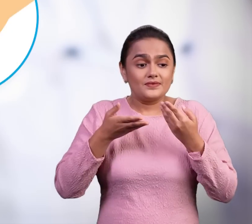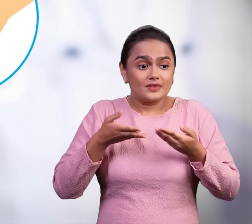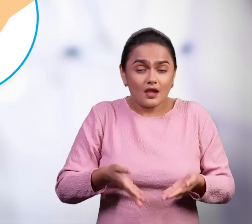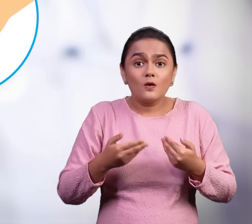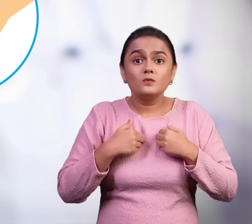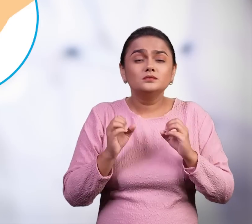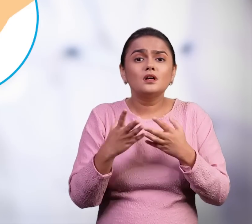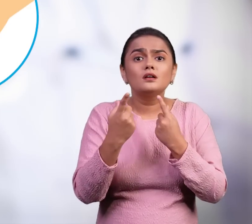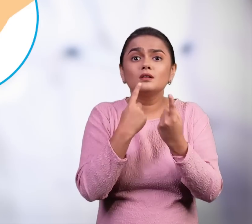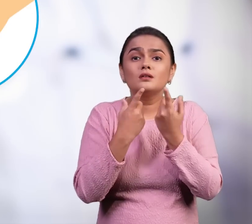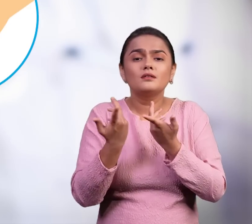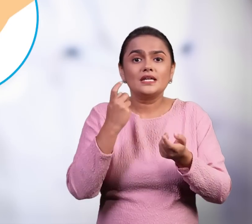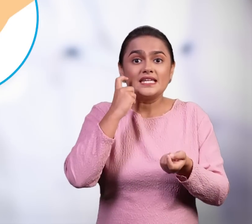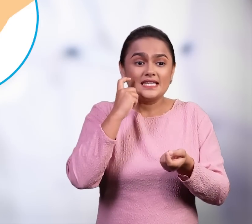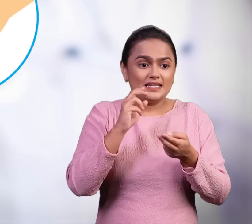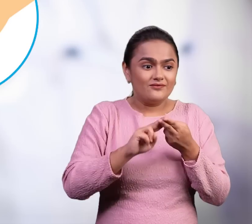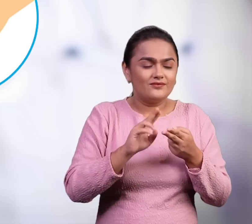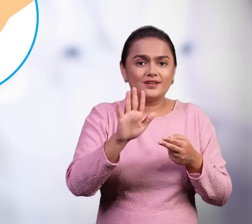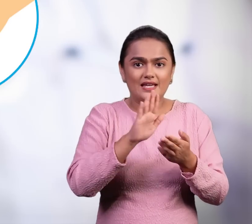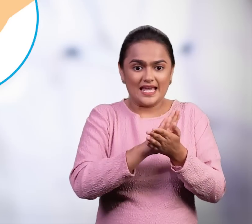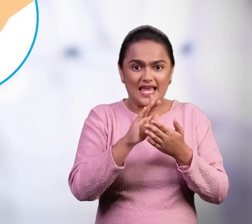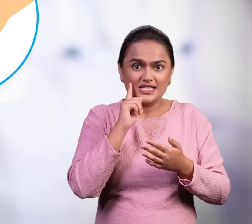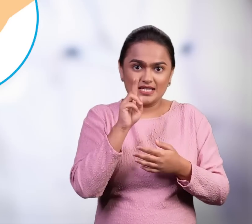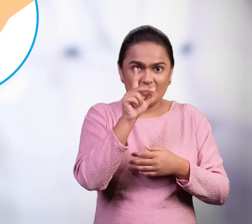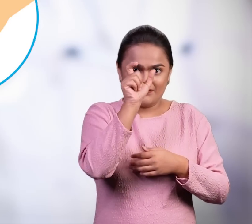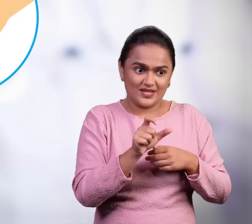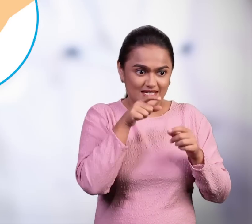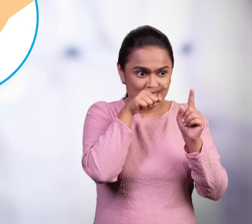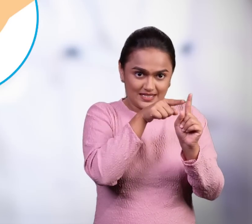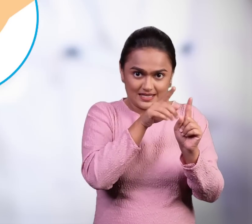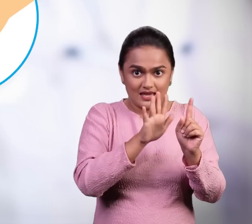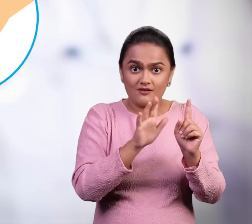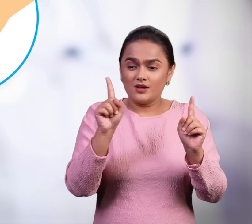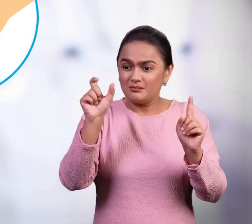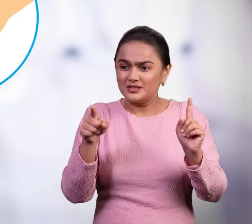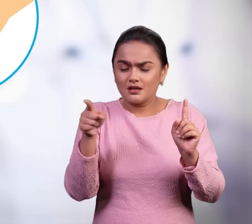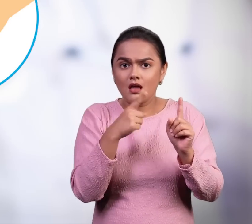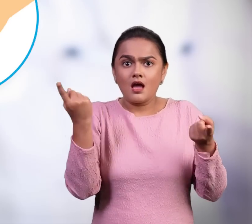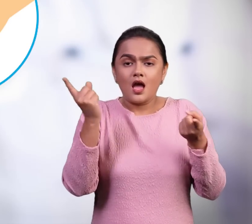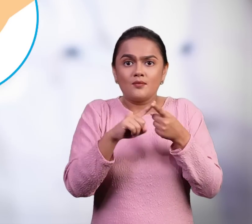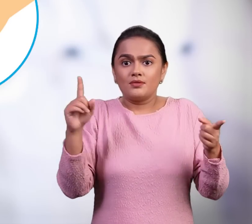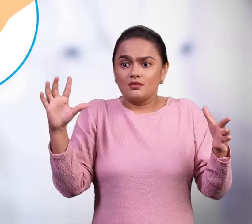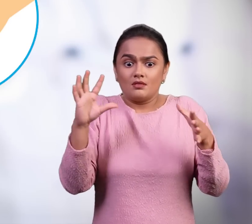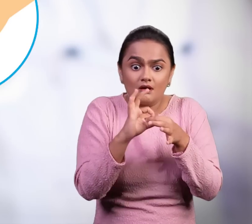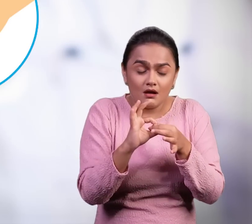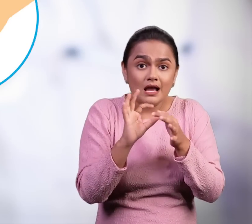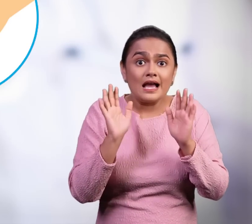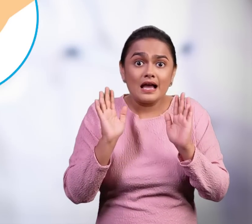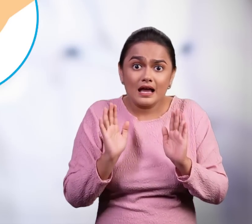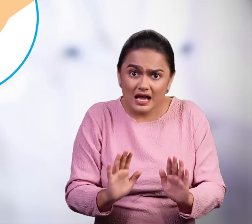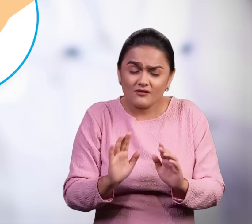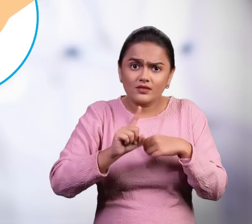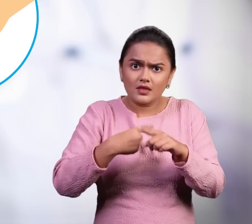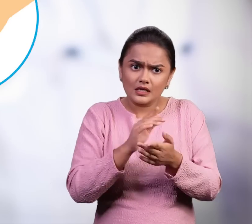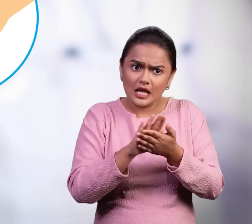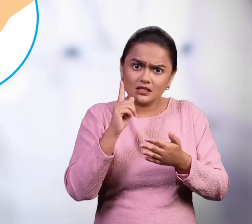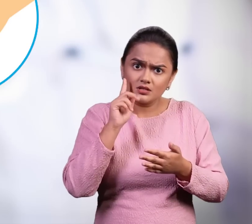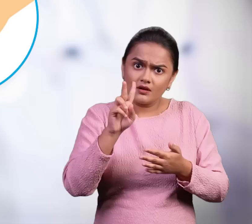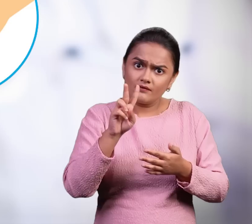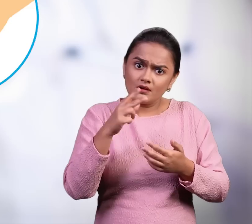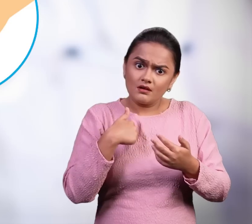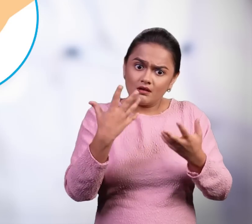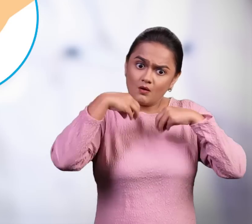Let's discuss if we can contract HIV by coming into contact with an HIV-infected person.